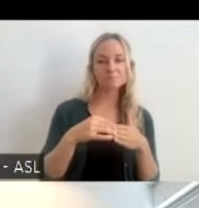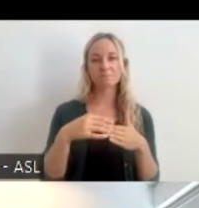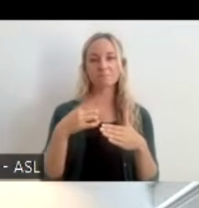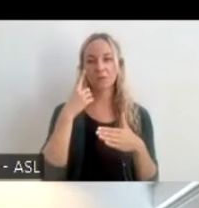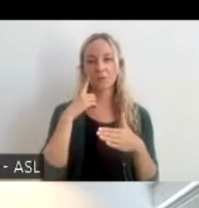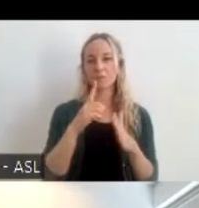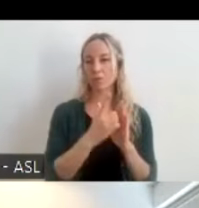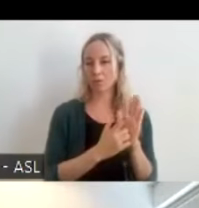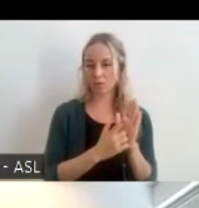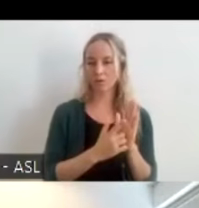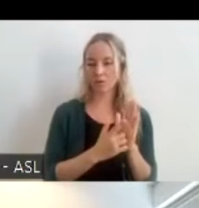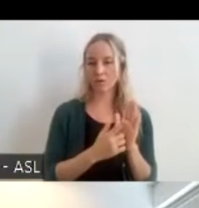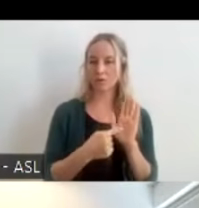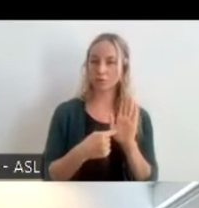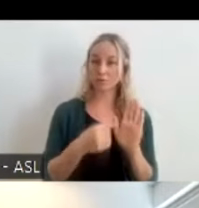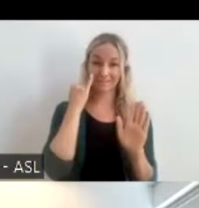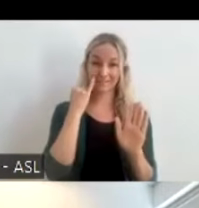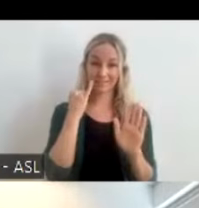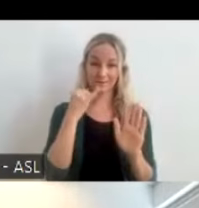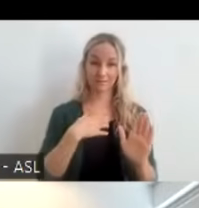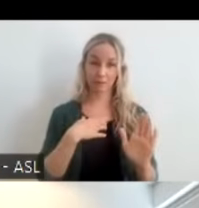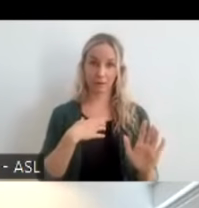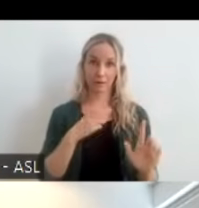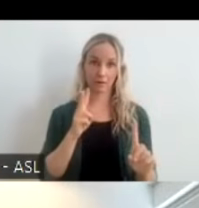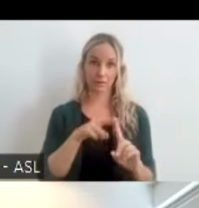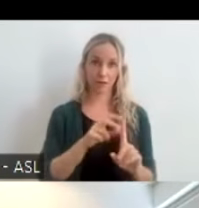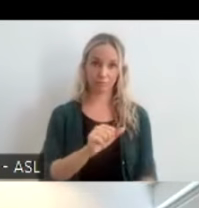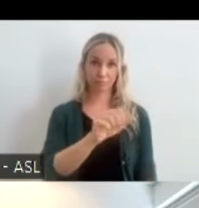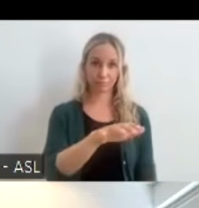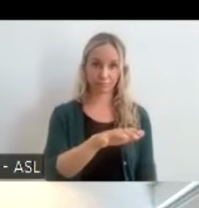website is not accessible, I' ve asked for the owner of the